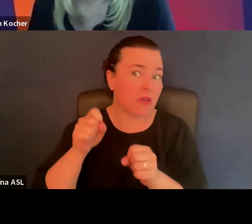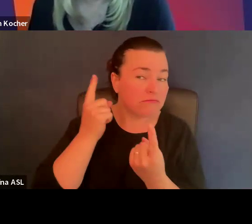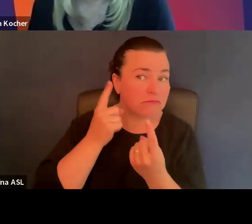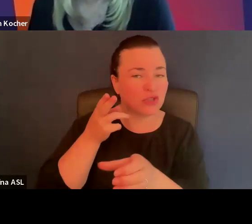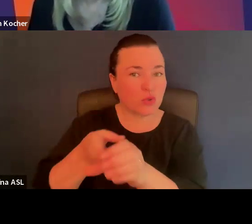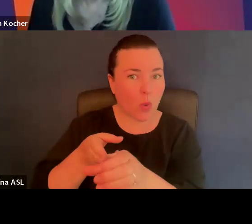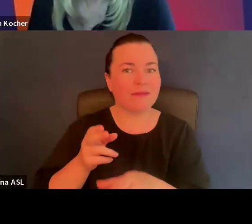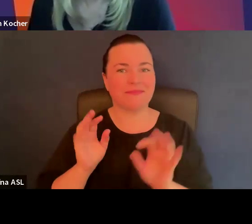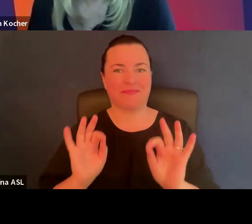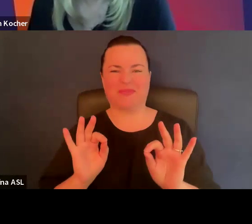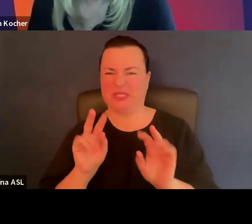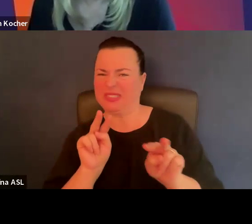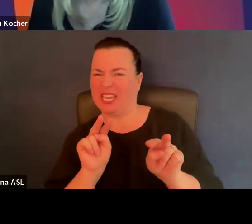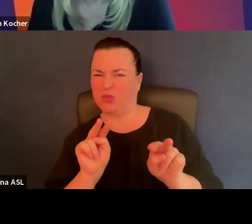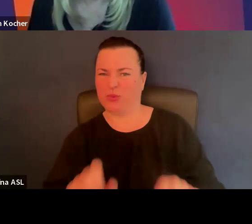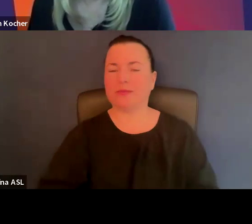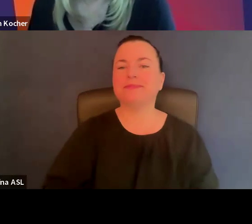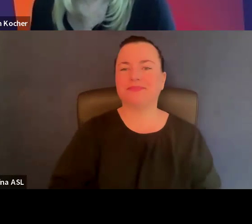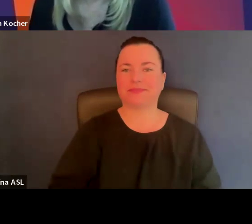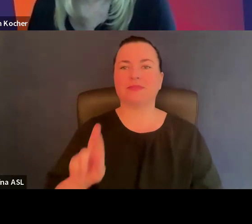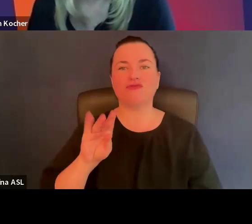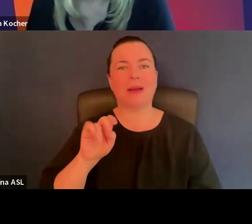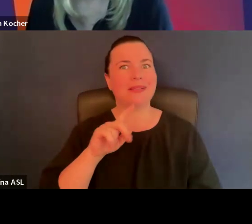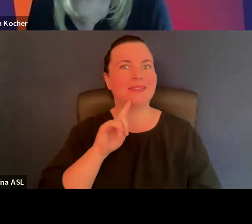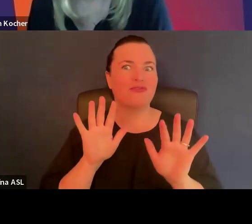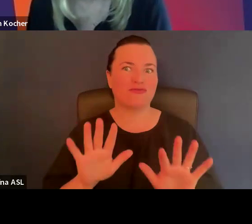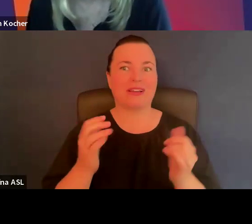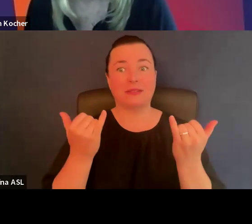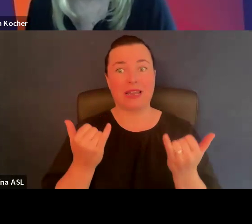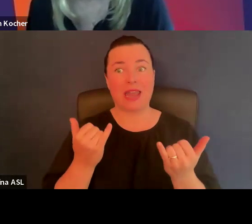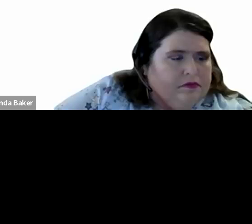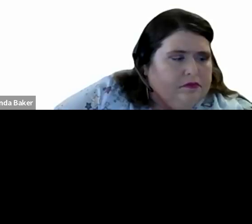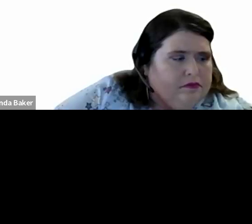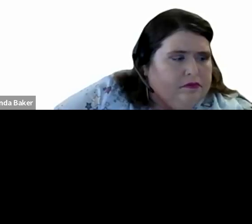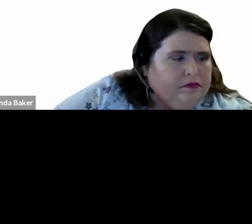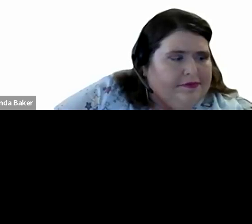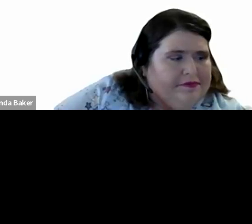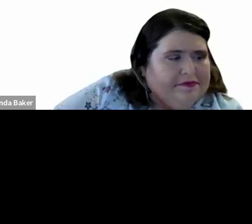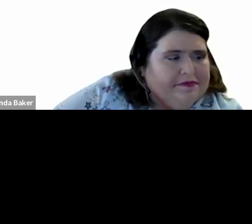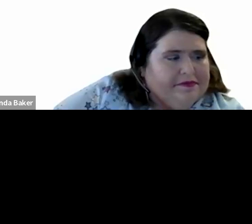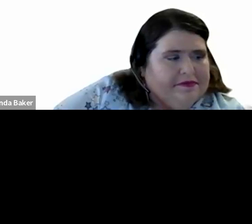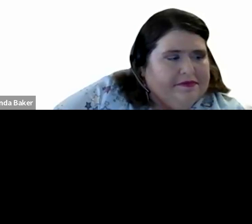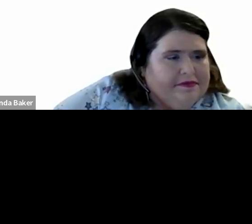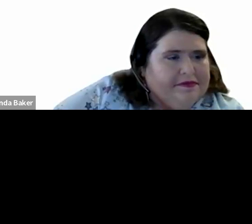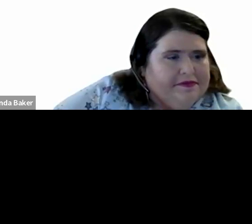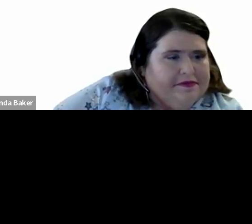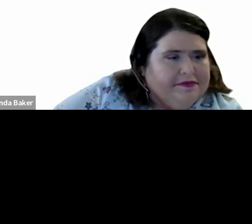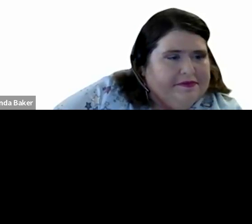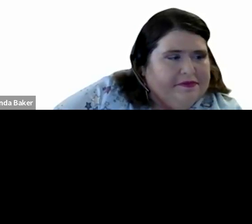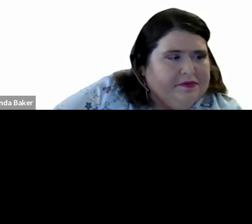All right, so to moderate our panel, I am happy to introduce Maddie Crowley, who was just speaking a moment ago.